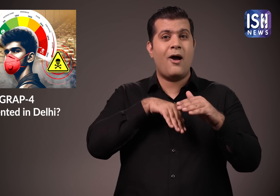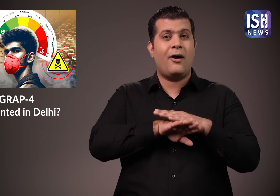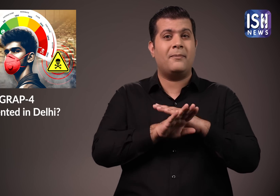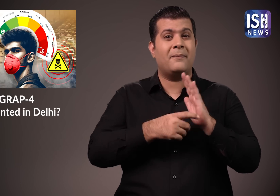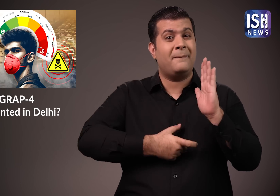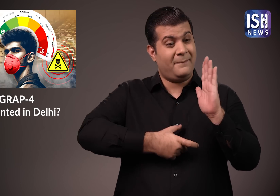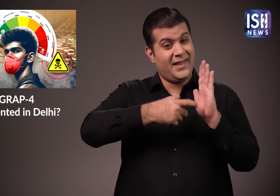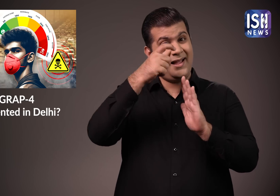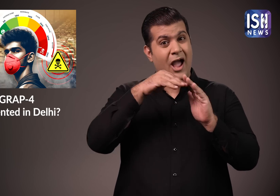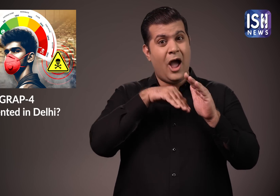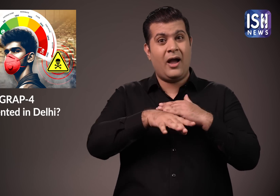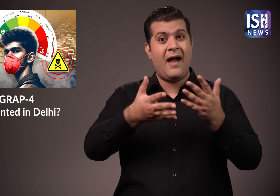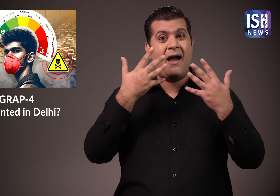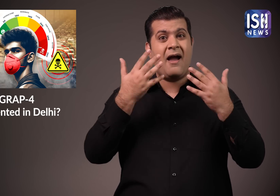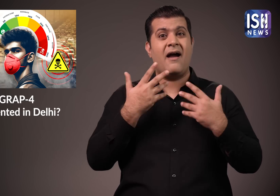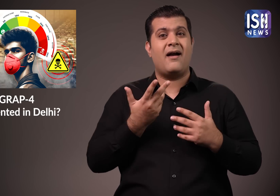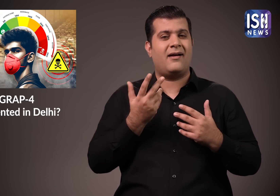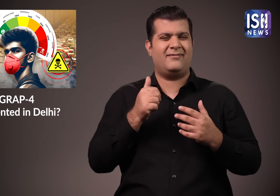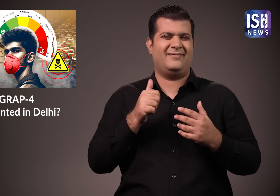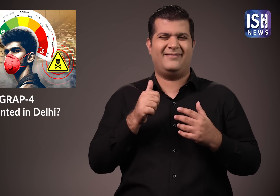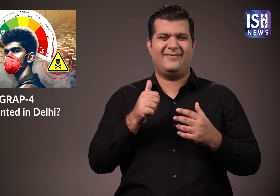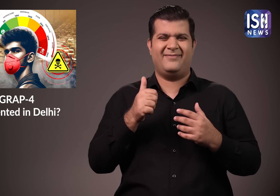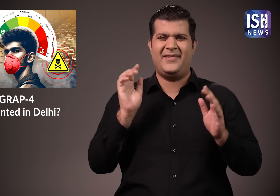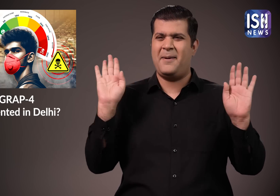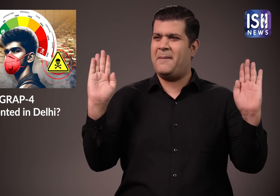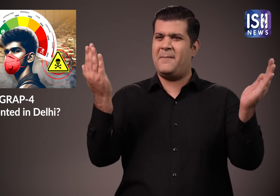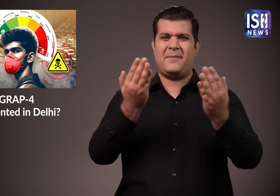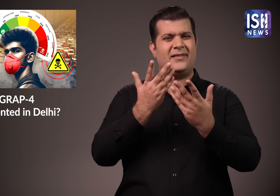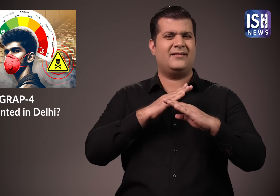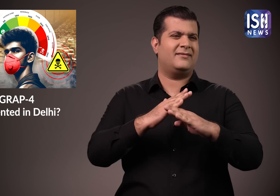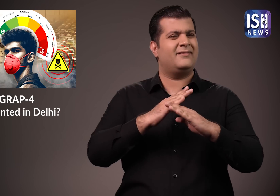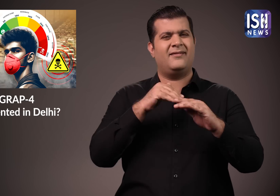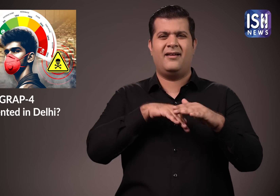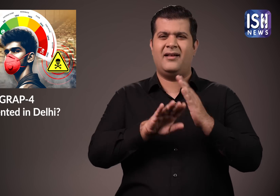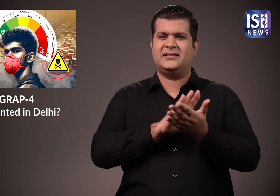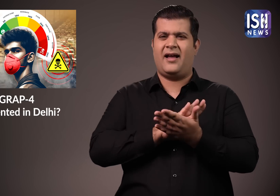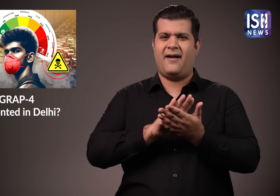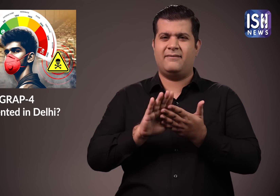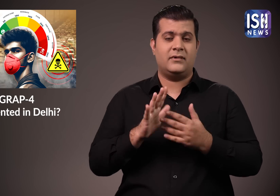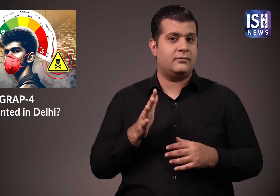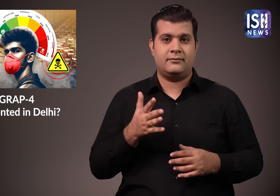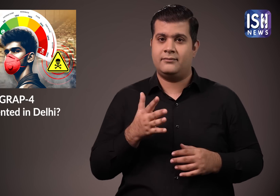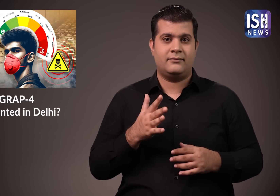Inside buildings and houses, air would be cleaner as these are closed places, right? No!